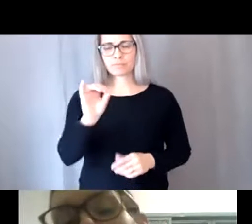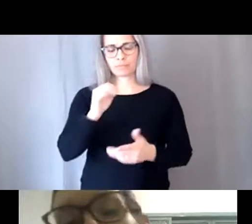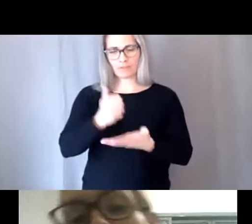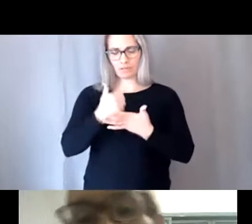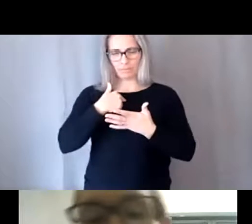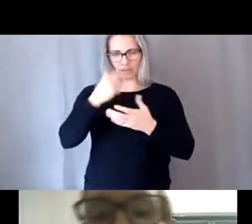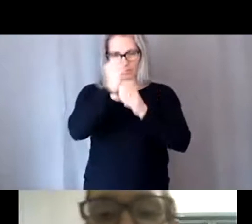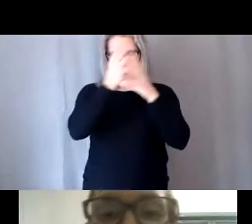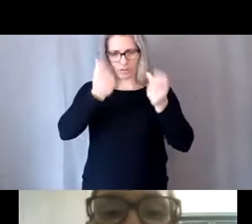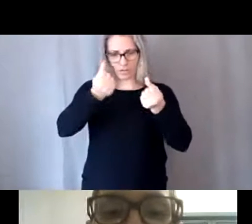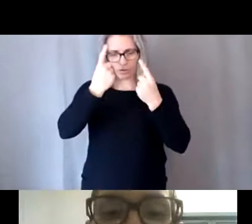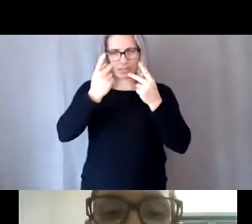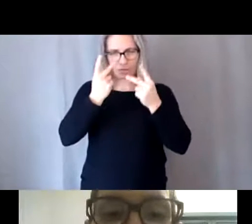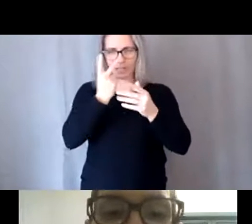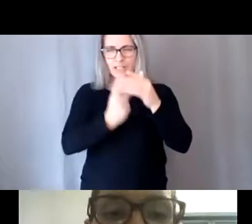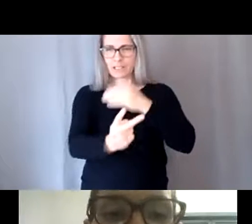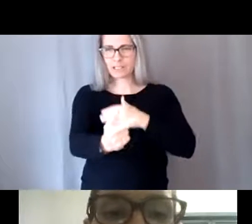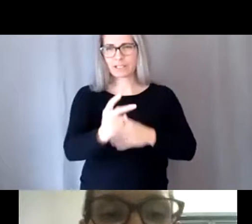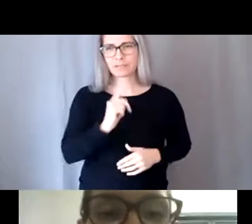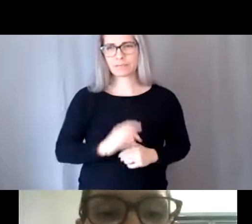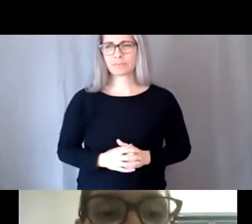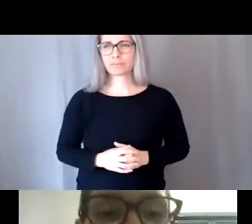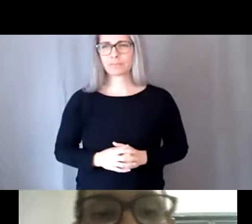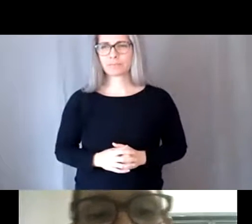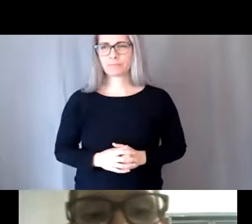and of delineating our current geopolitical and economic